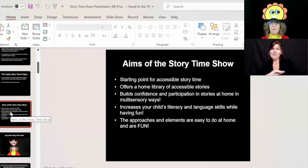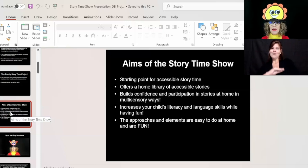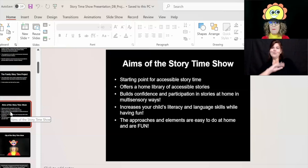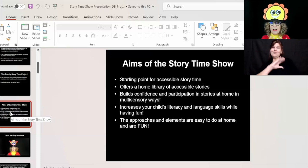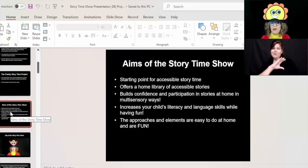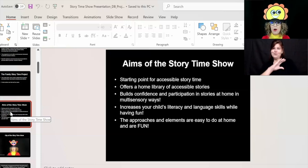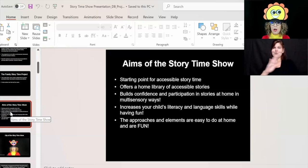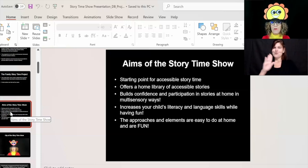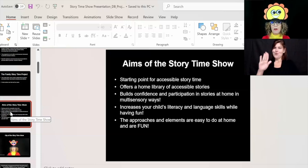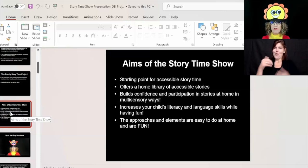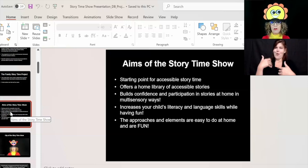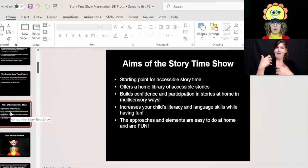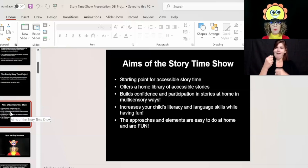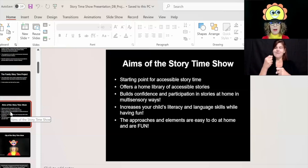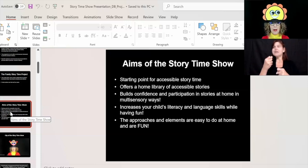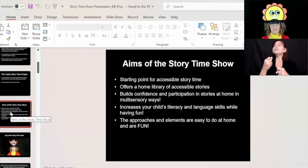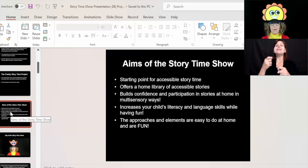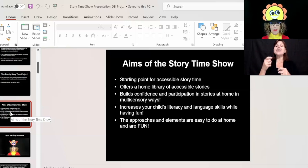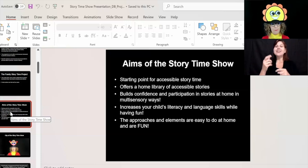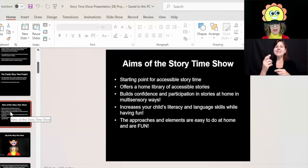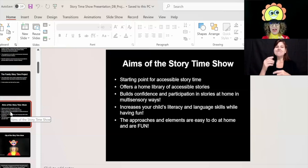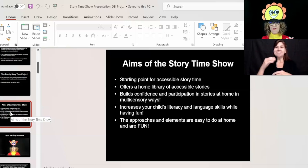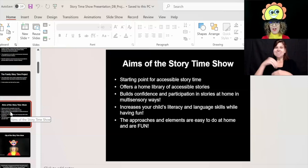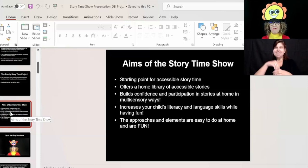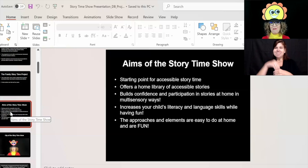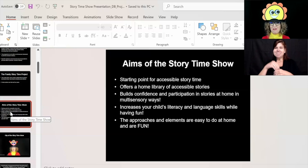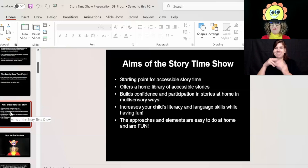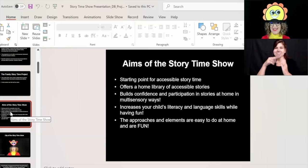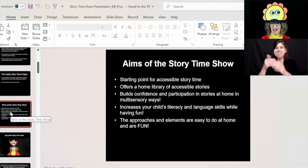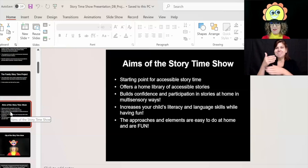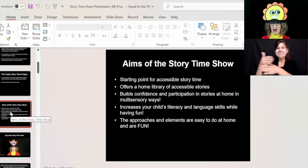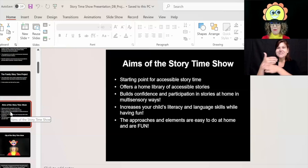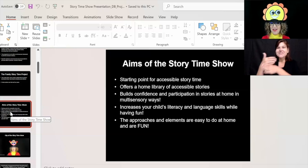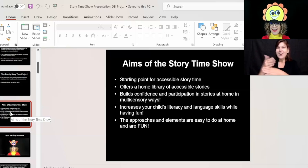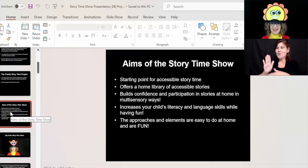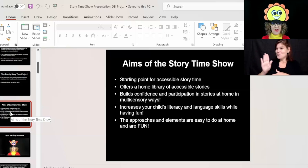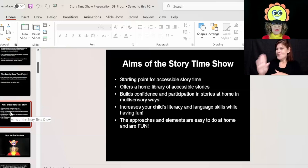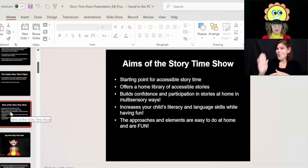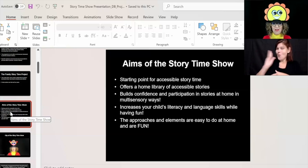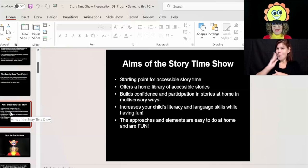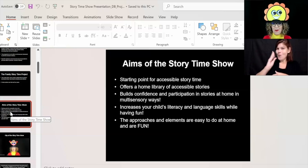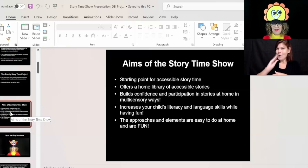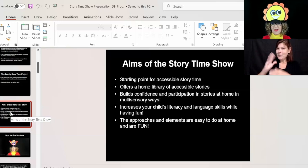and builds your confidence to deliver your own "Story Time Show." You can take the small snippets,